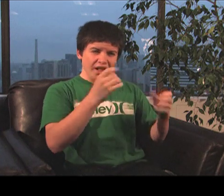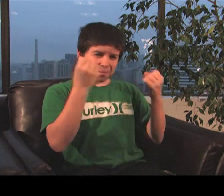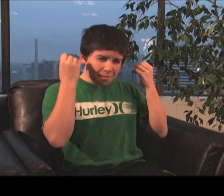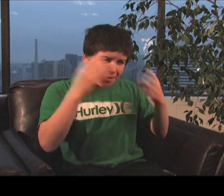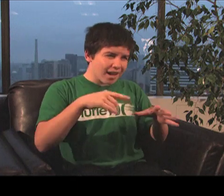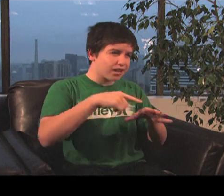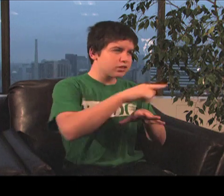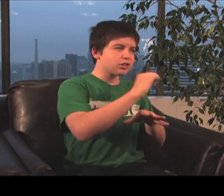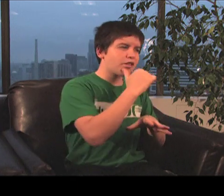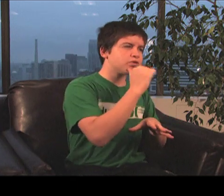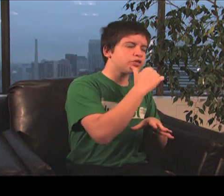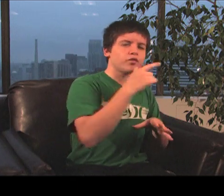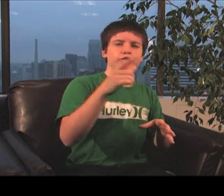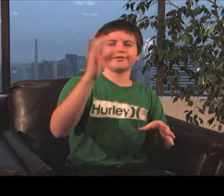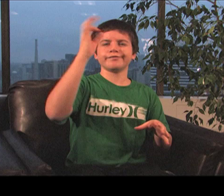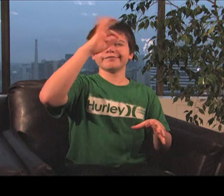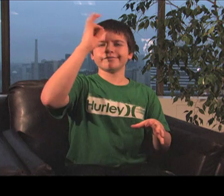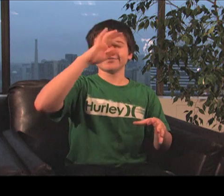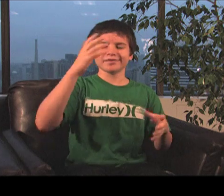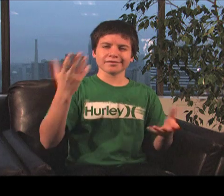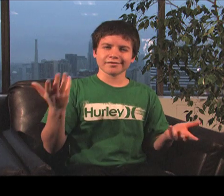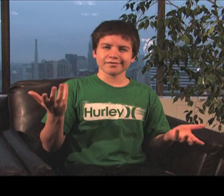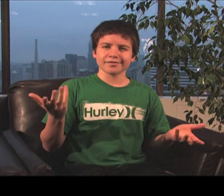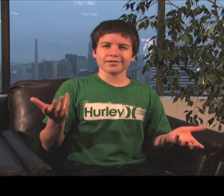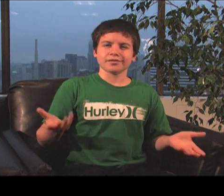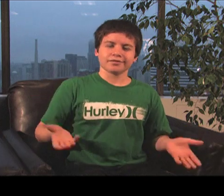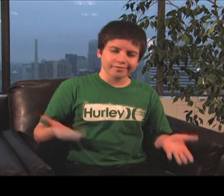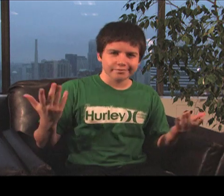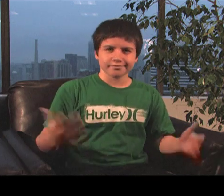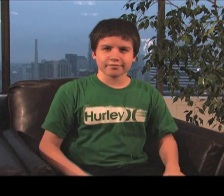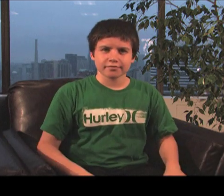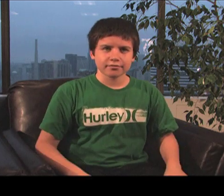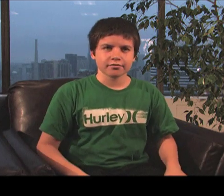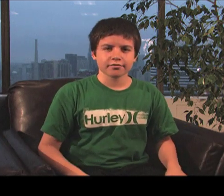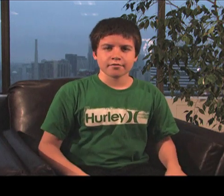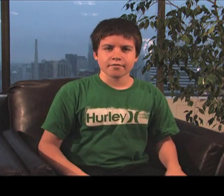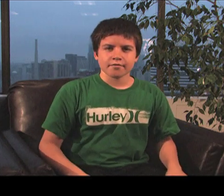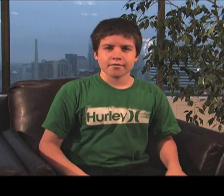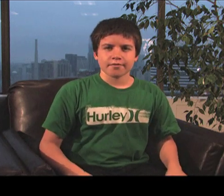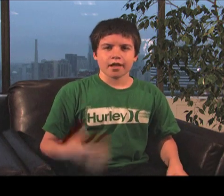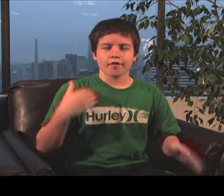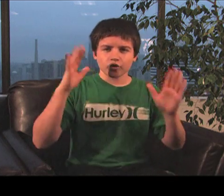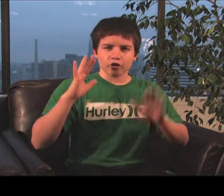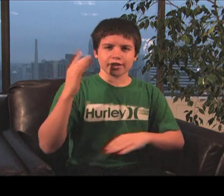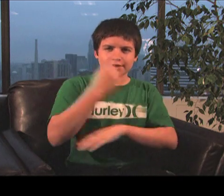I don't want my lifestyle and my frustrations to be the same as my Mom's.